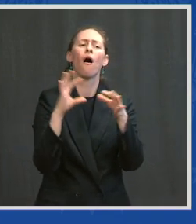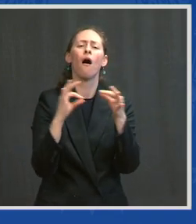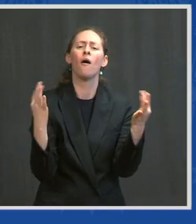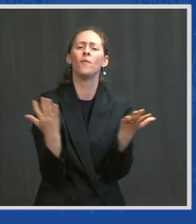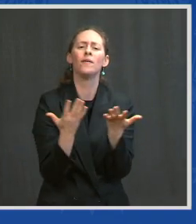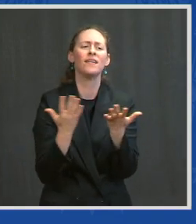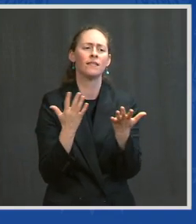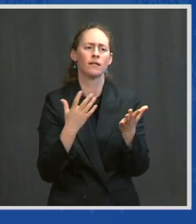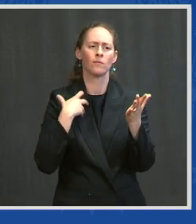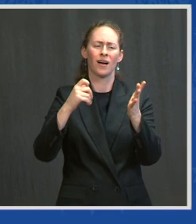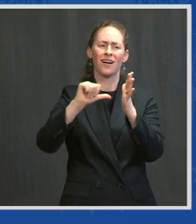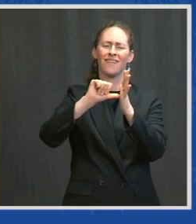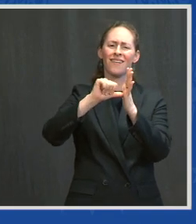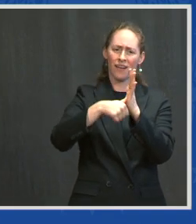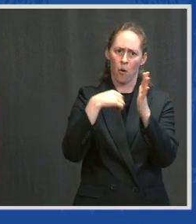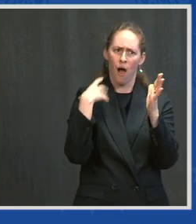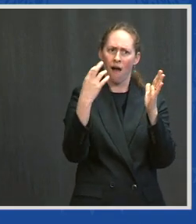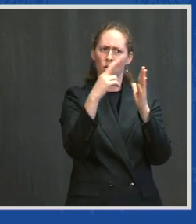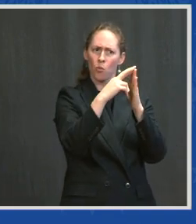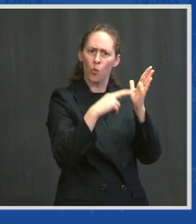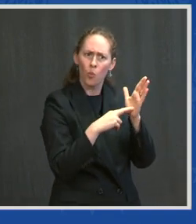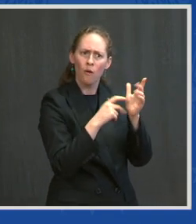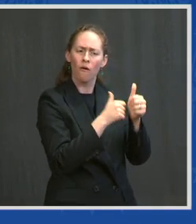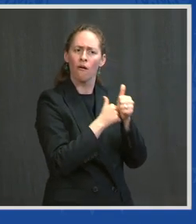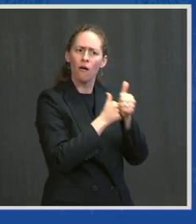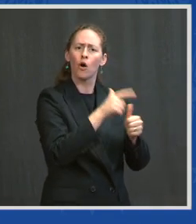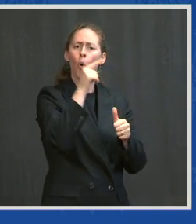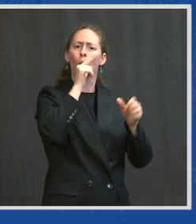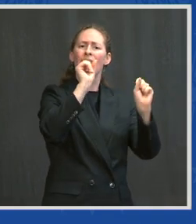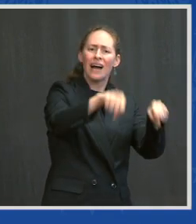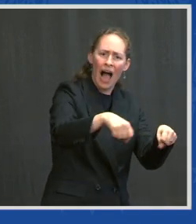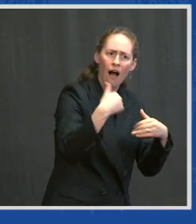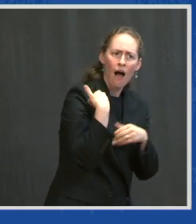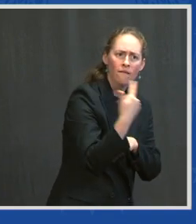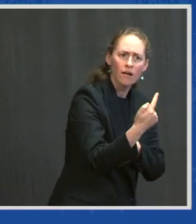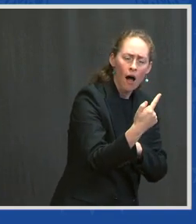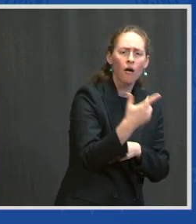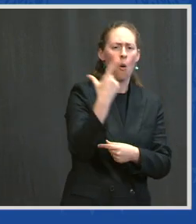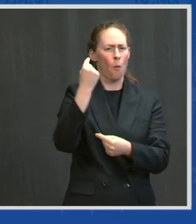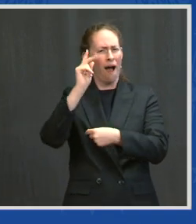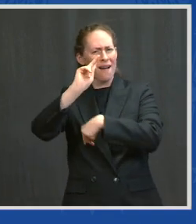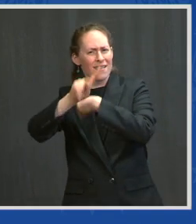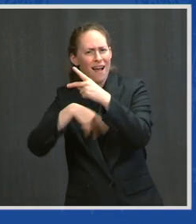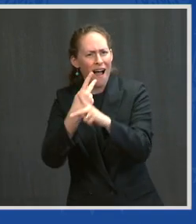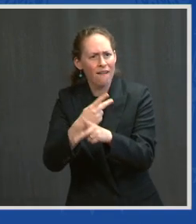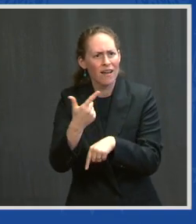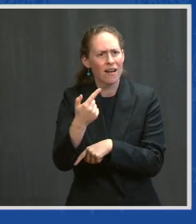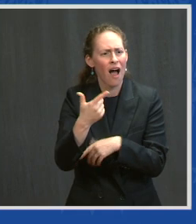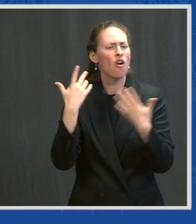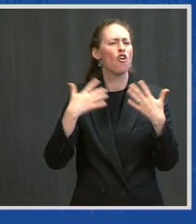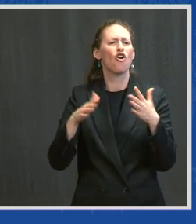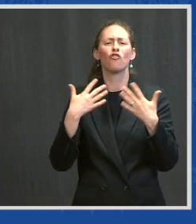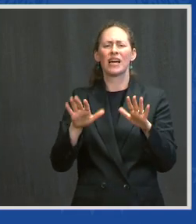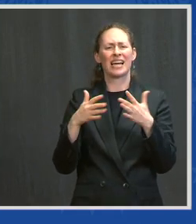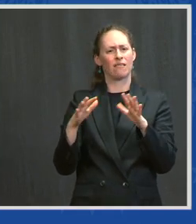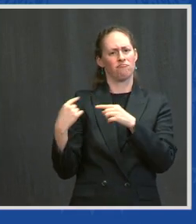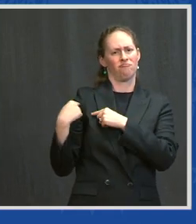The last time we had data on this issue of who is purchasing guns was more than 20 years ago.